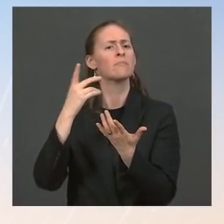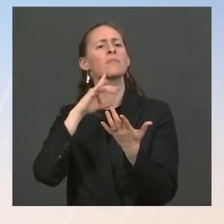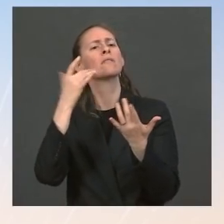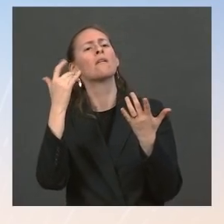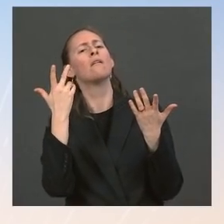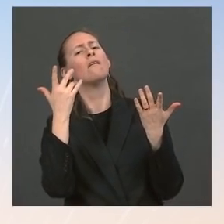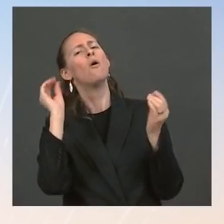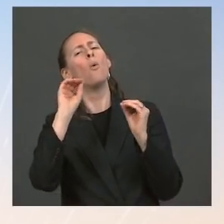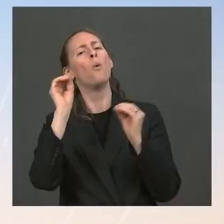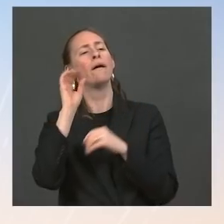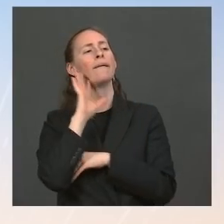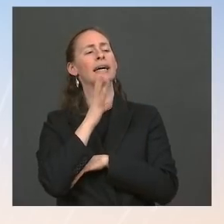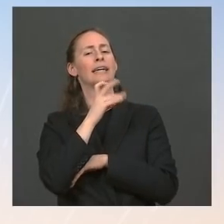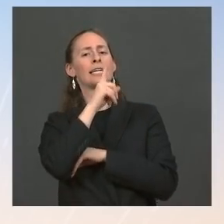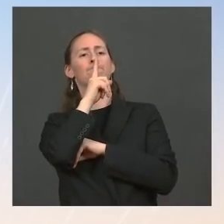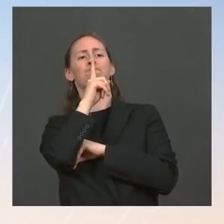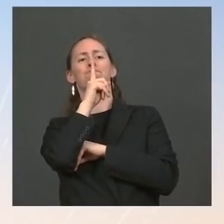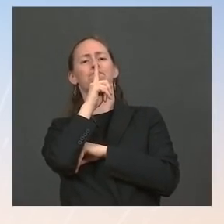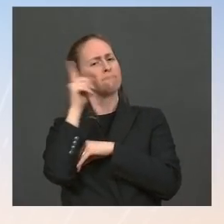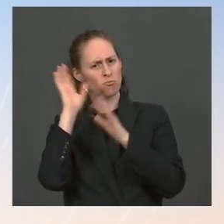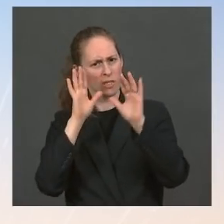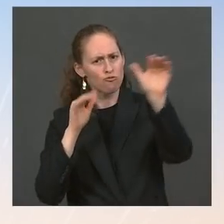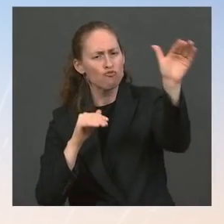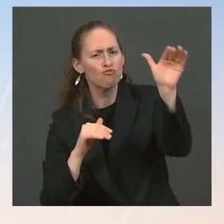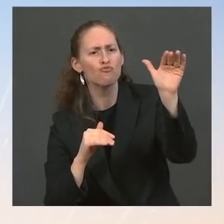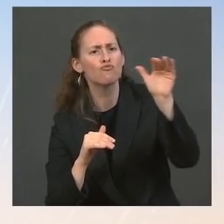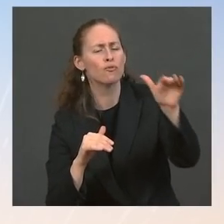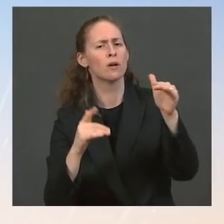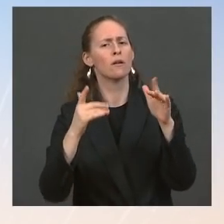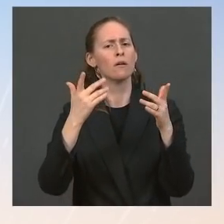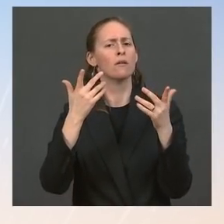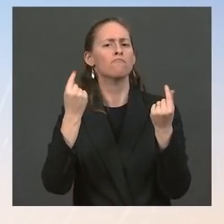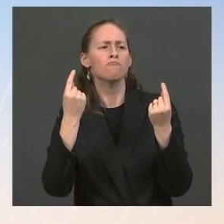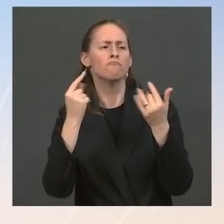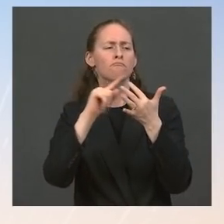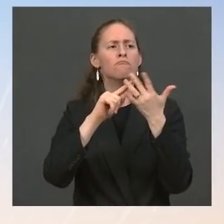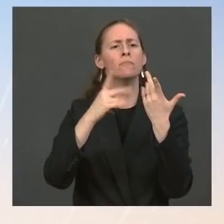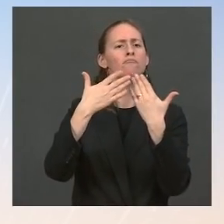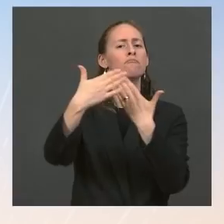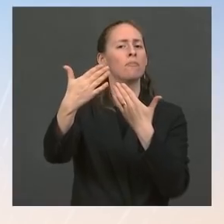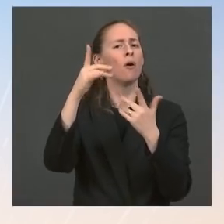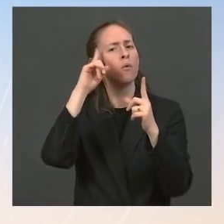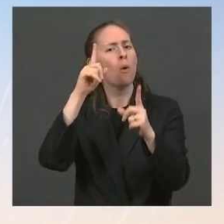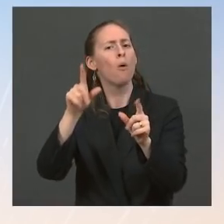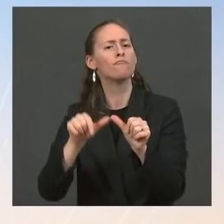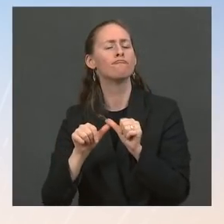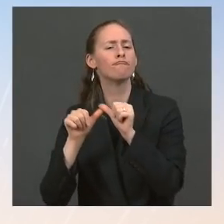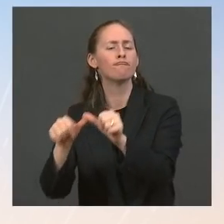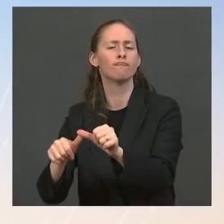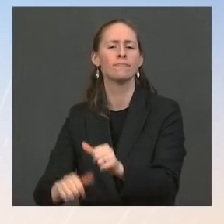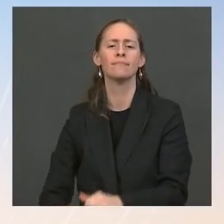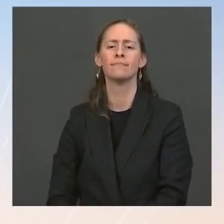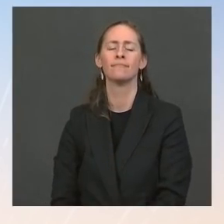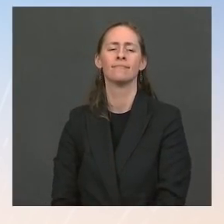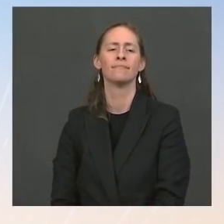and to continue that moving forward. I'll note that because of the -- kind of the condensing of power in China,